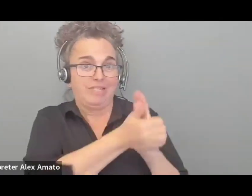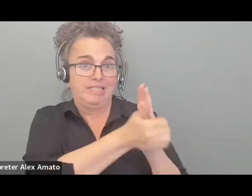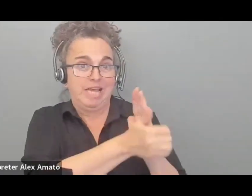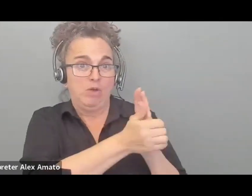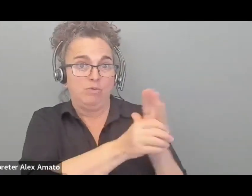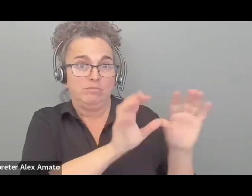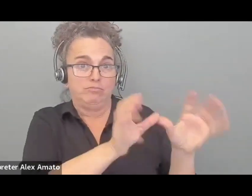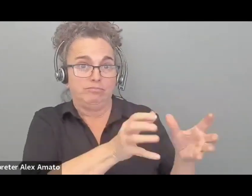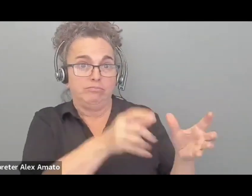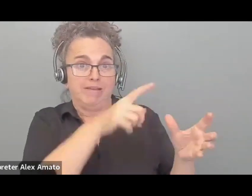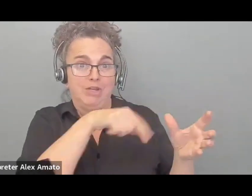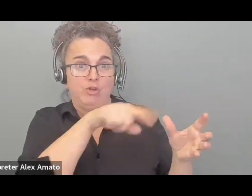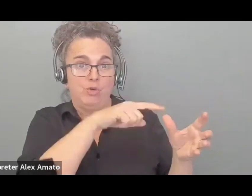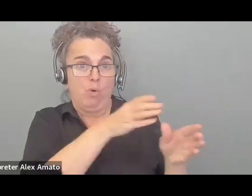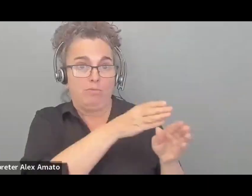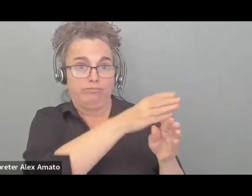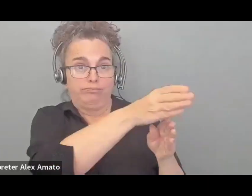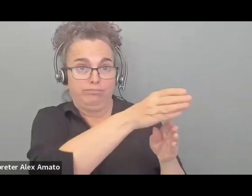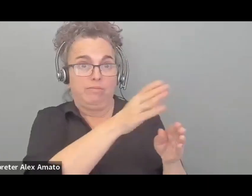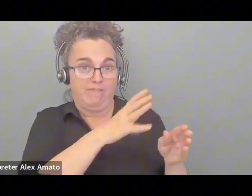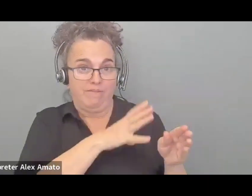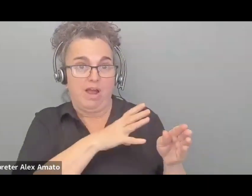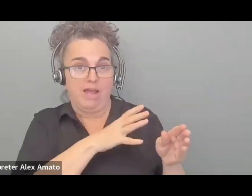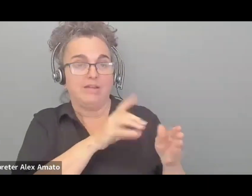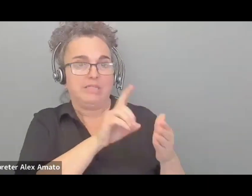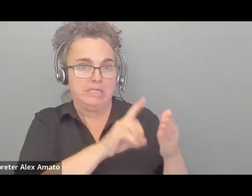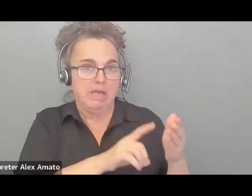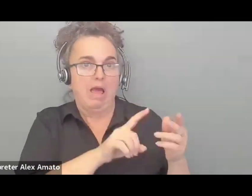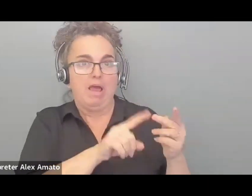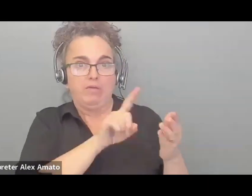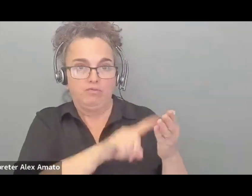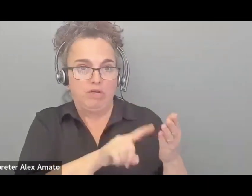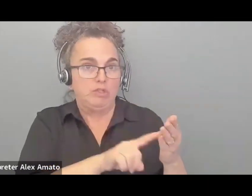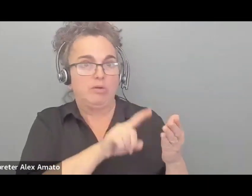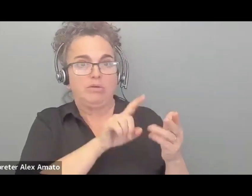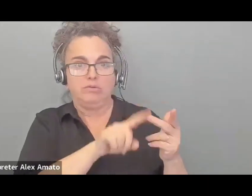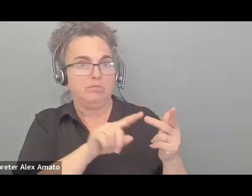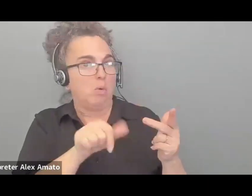if that's design, if that's research, if that's some other disciplines that you have sort